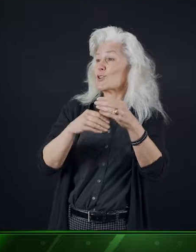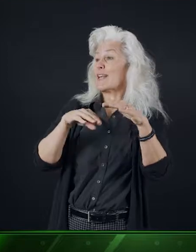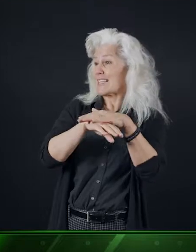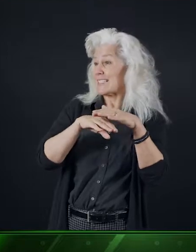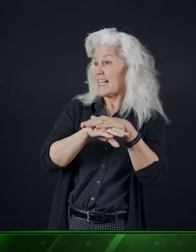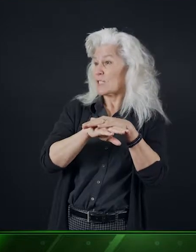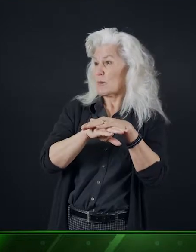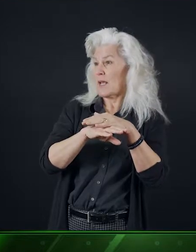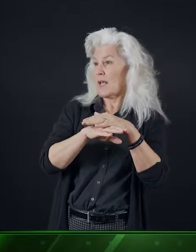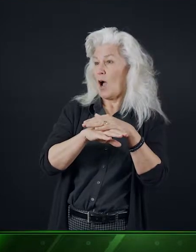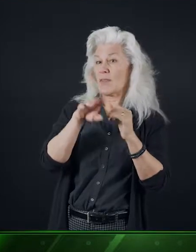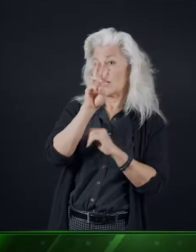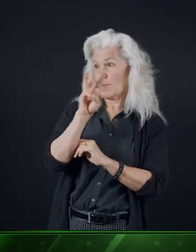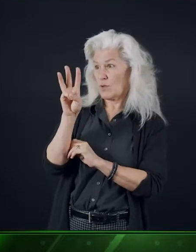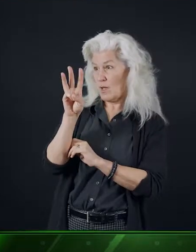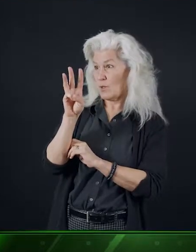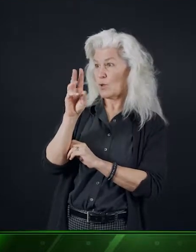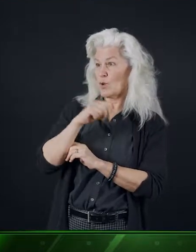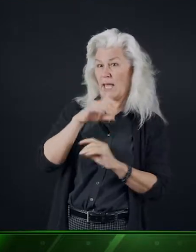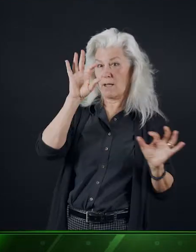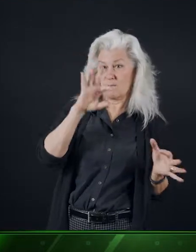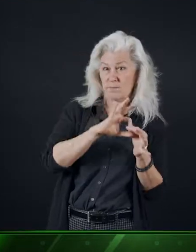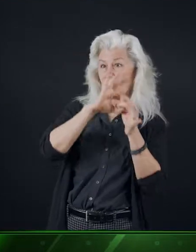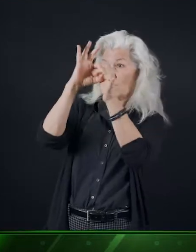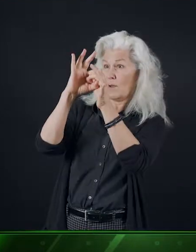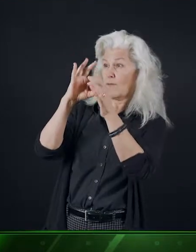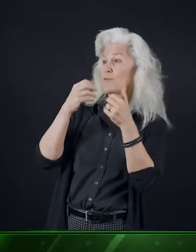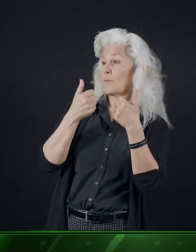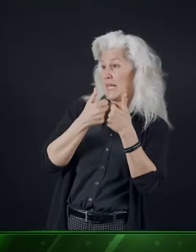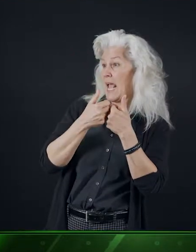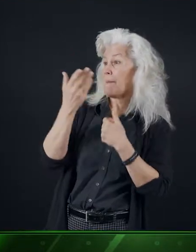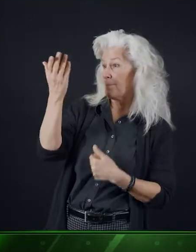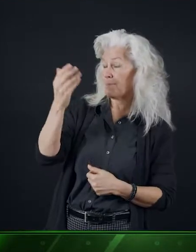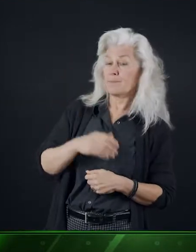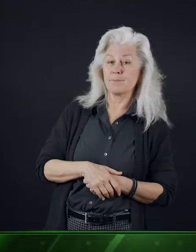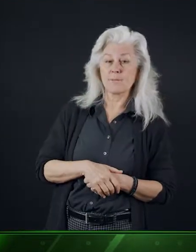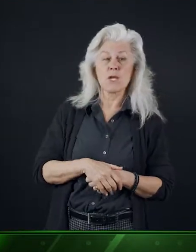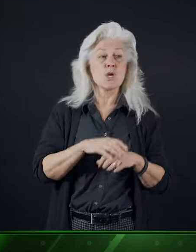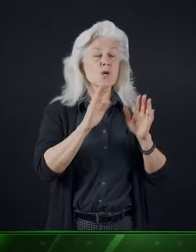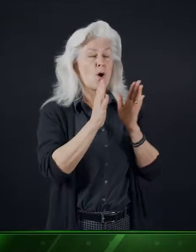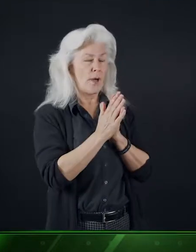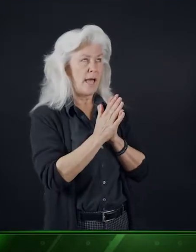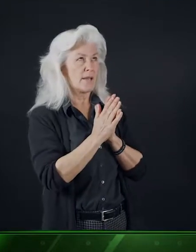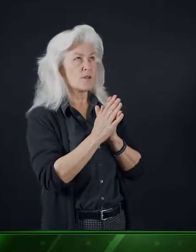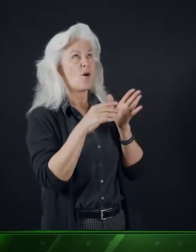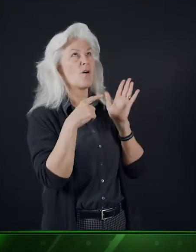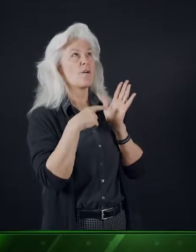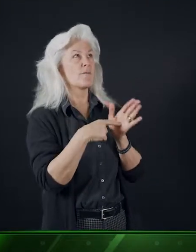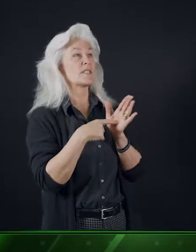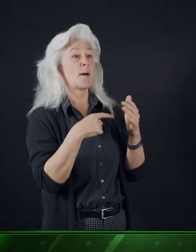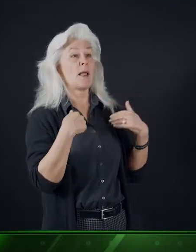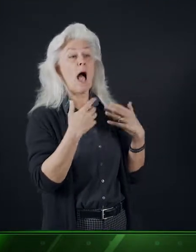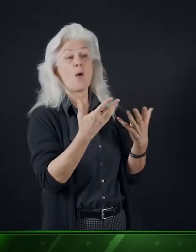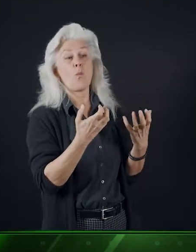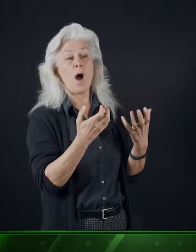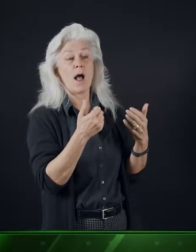Okay, so let's say I want to find a game that has subtitle options. How would I go about doing that?